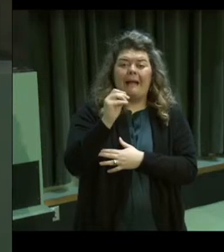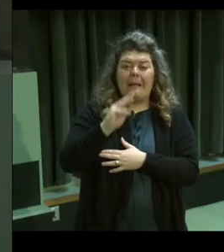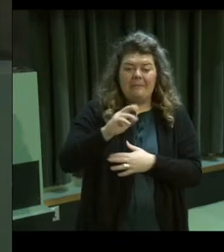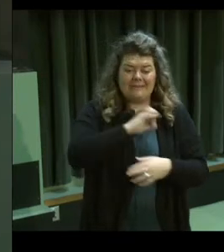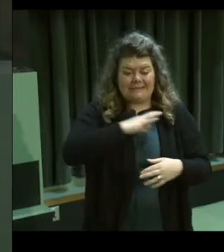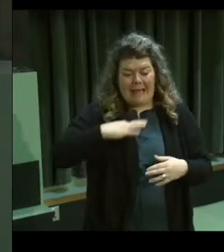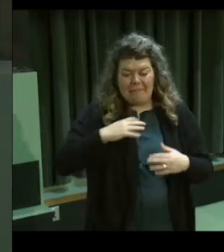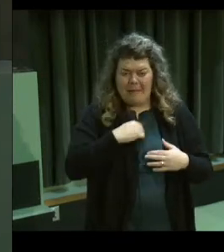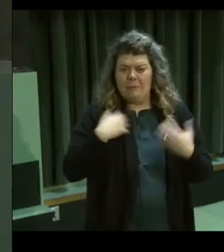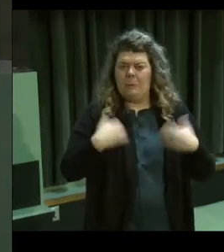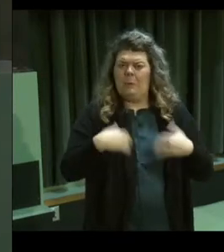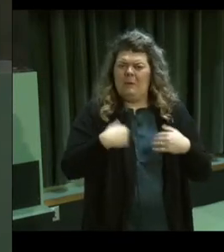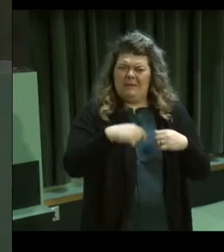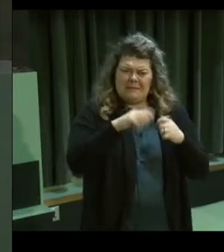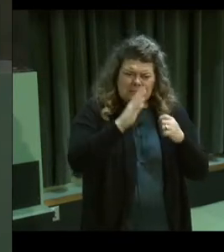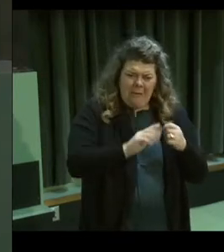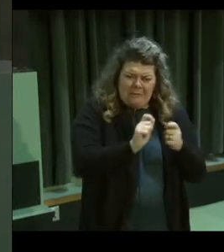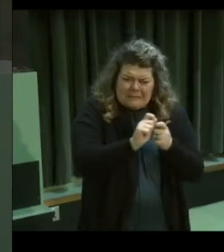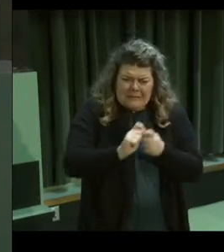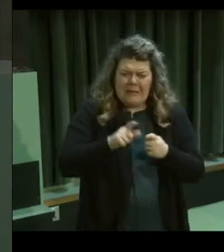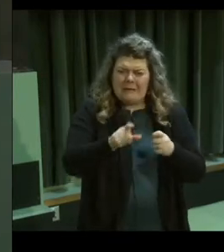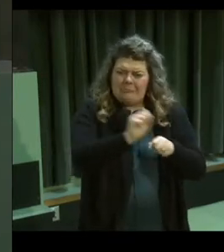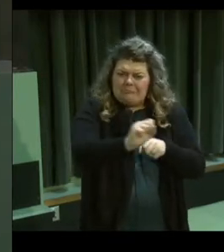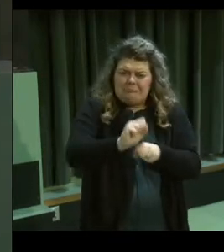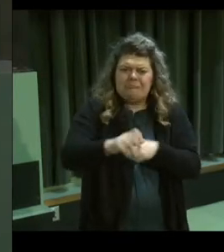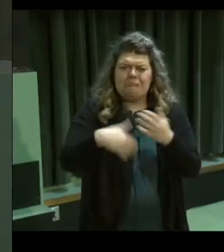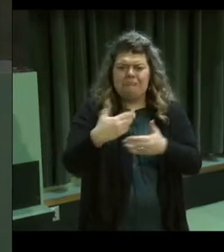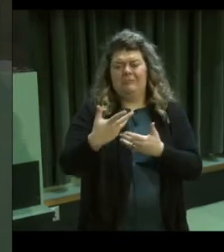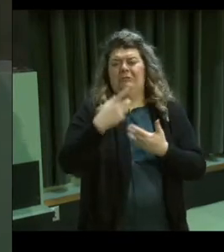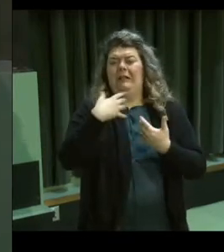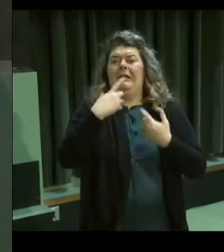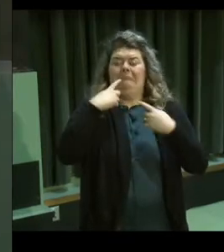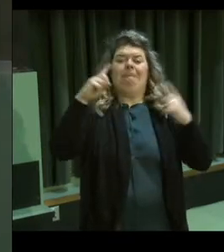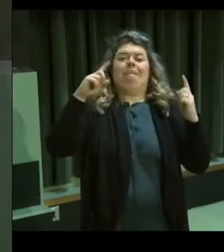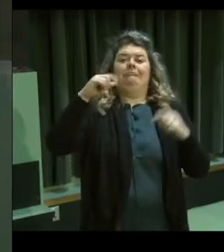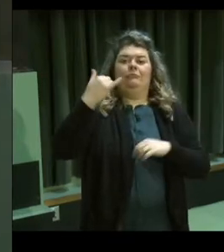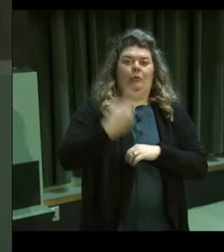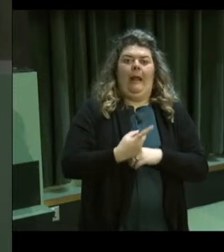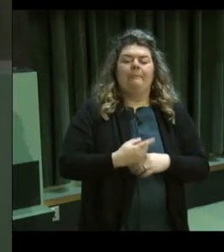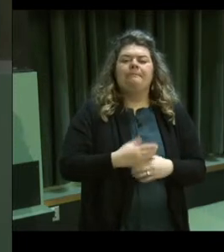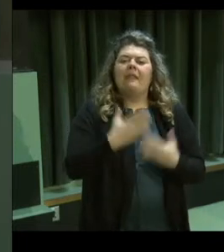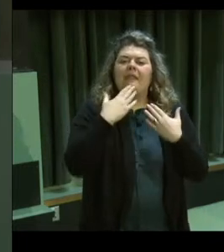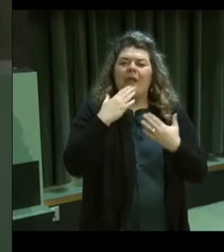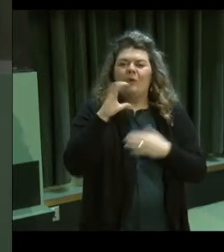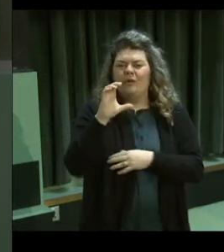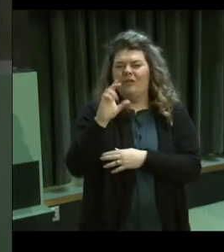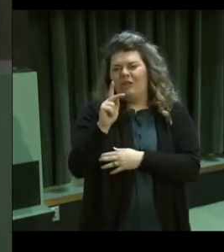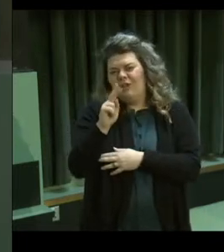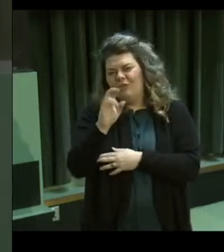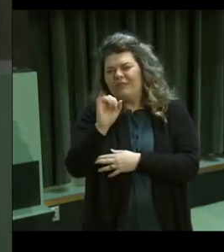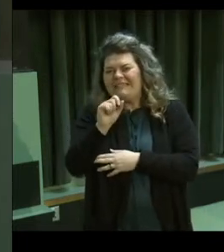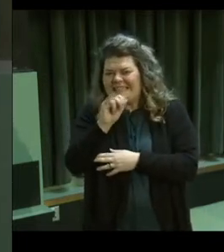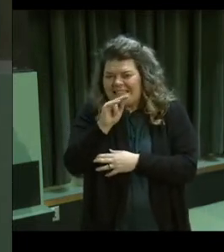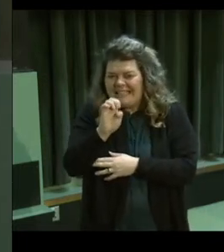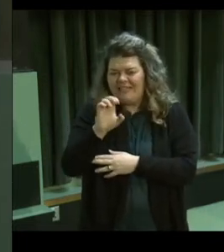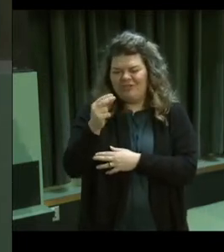members working on even the smallest details that made such a big difference today. And of